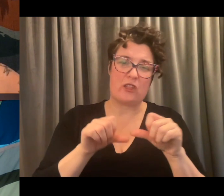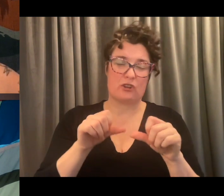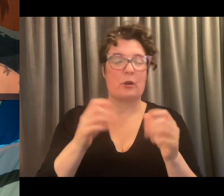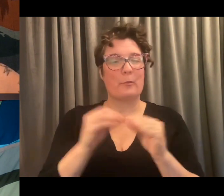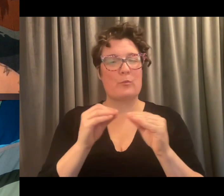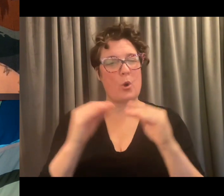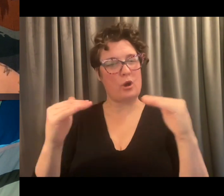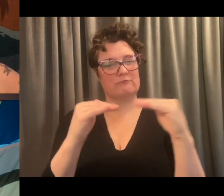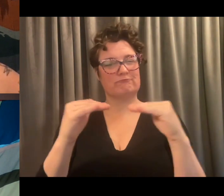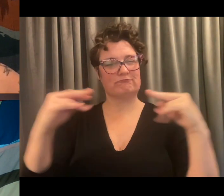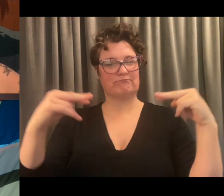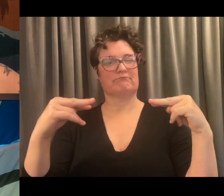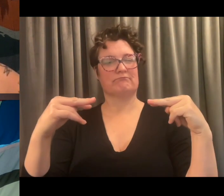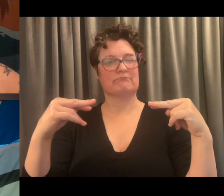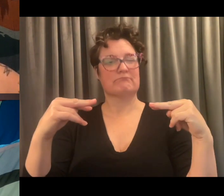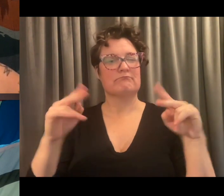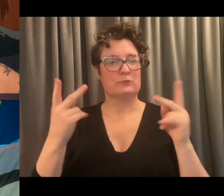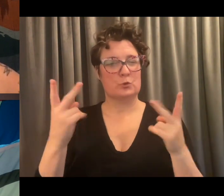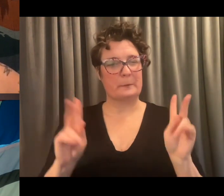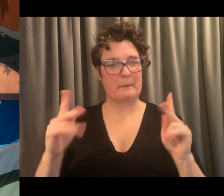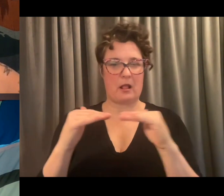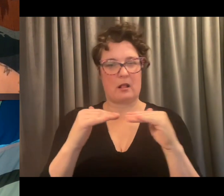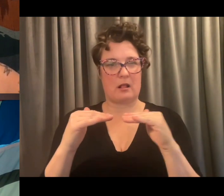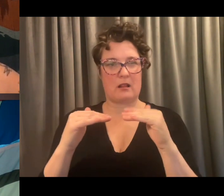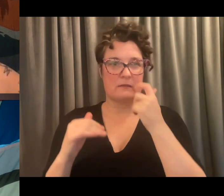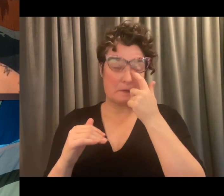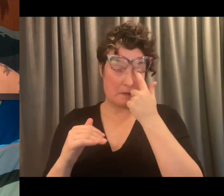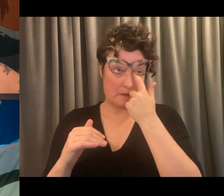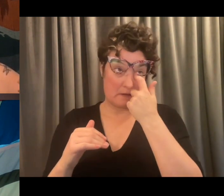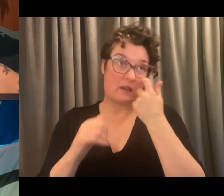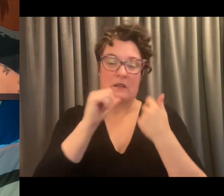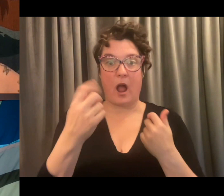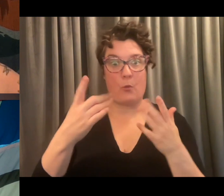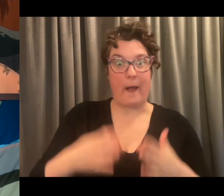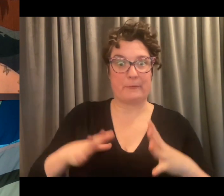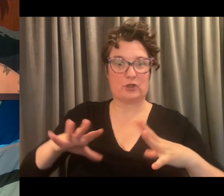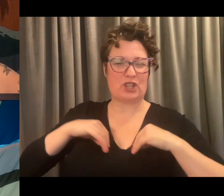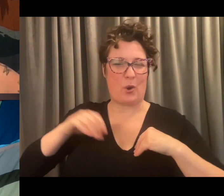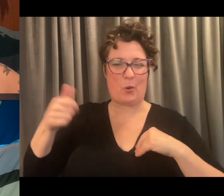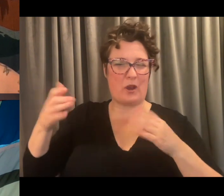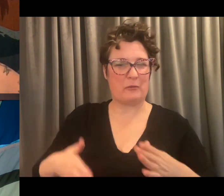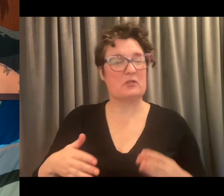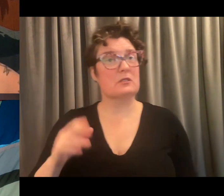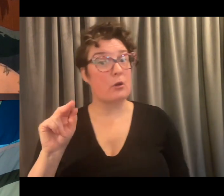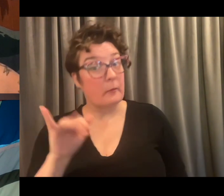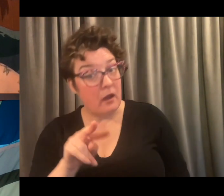more equalizing, not about ownership. Nomy: Oh, interesting. I didn't know about that. Rebekah: Yeah. Nomy: Cool.